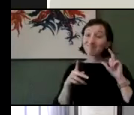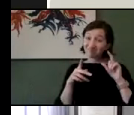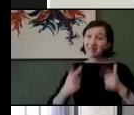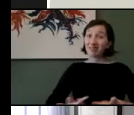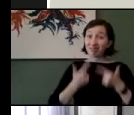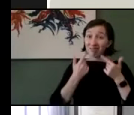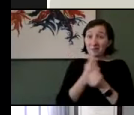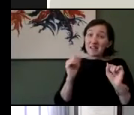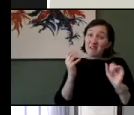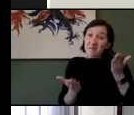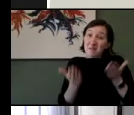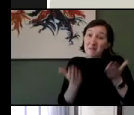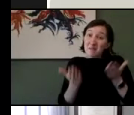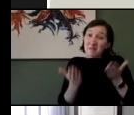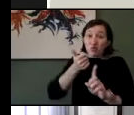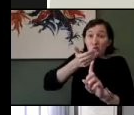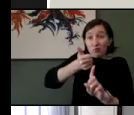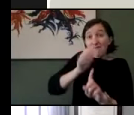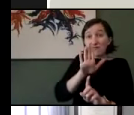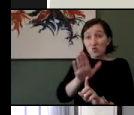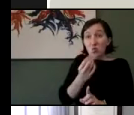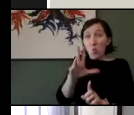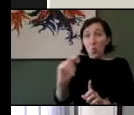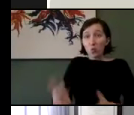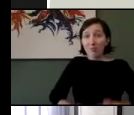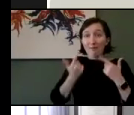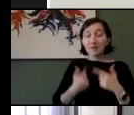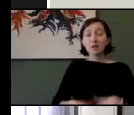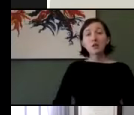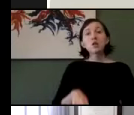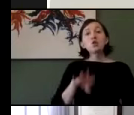Researchers analyze the information from 44 mask studies